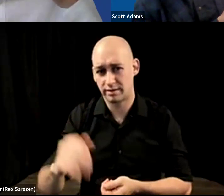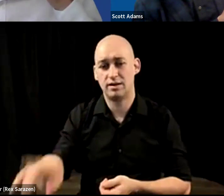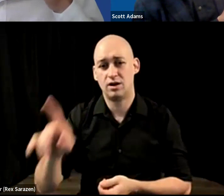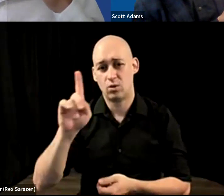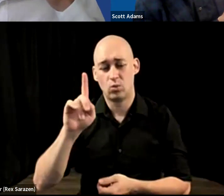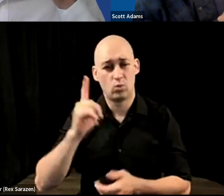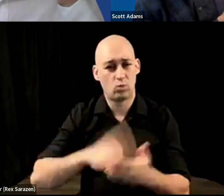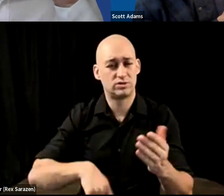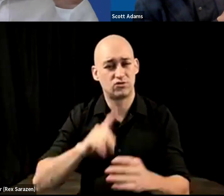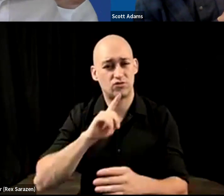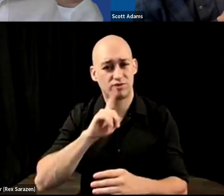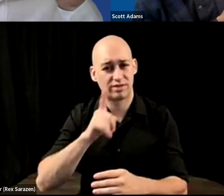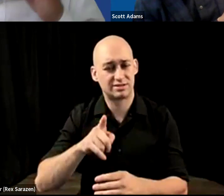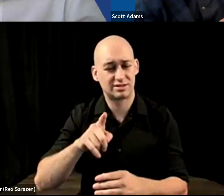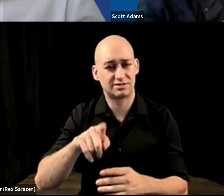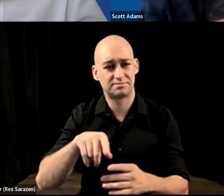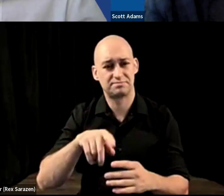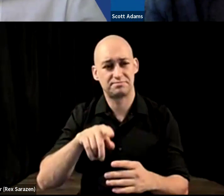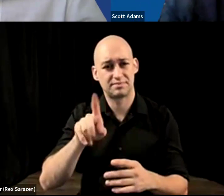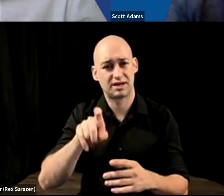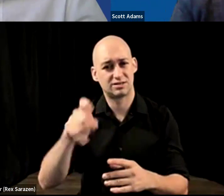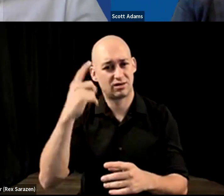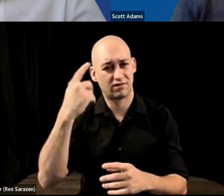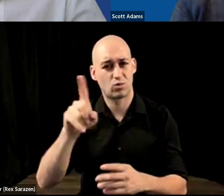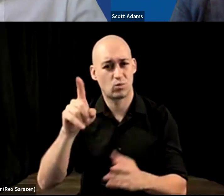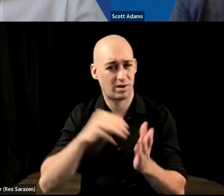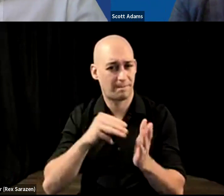You know, we have an annual operating budget of a million to do exclusively digital equity